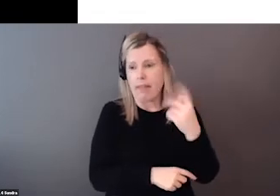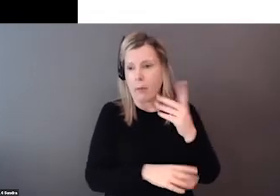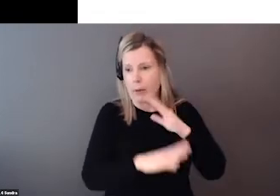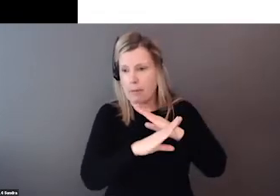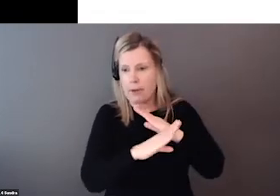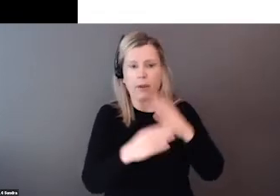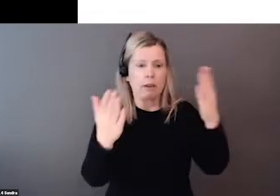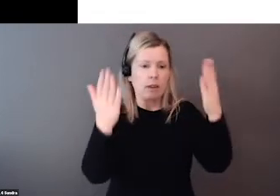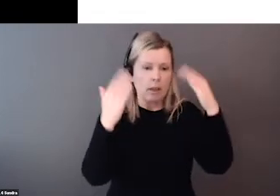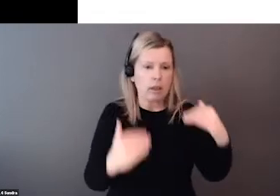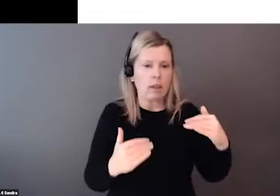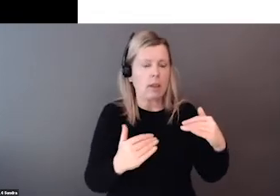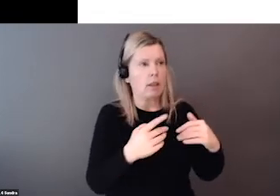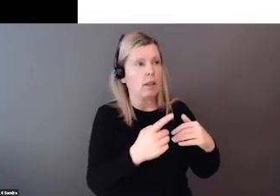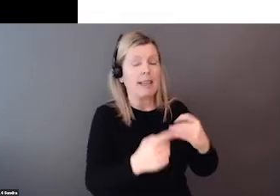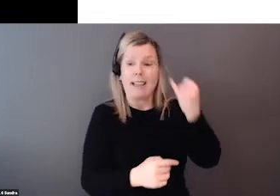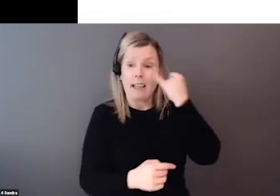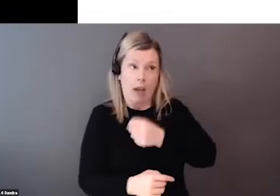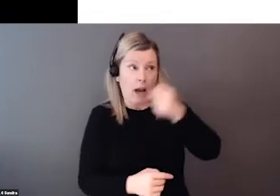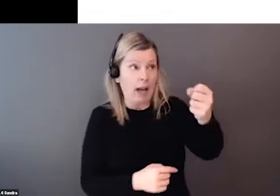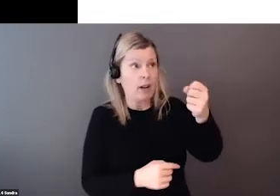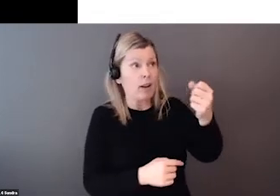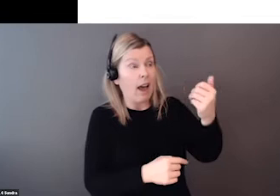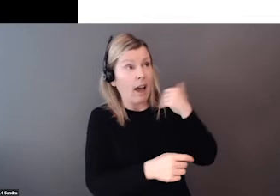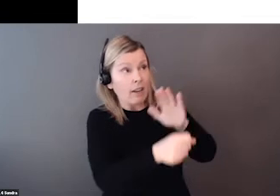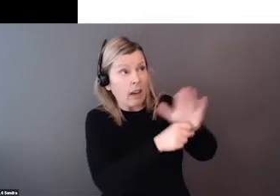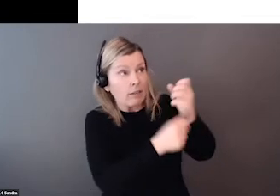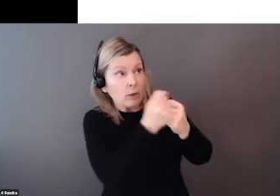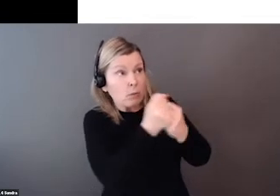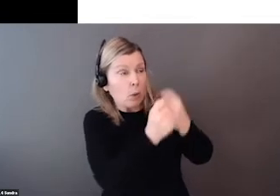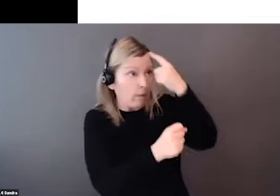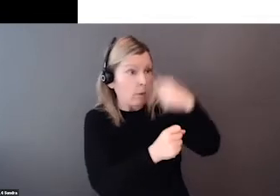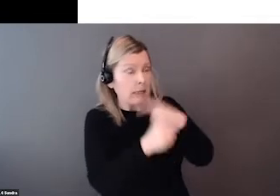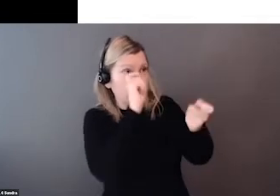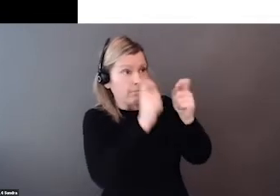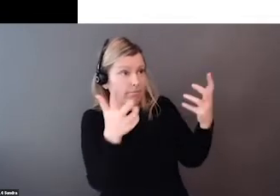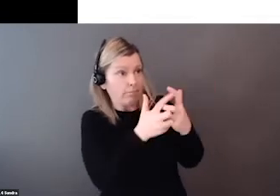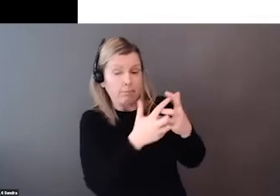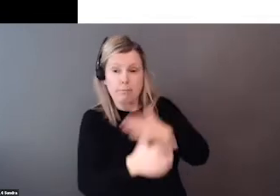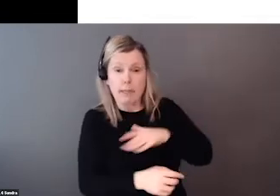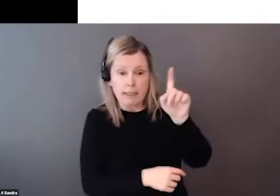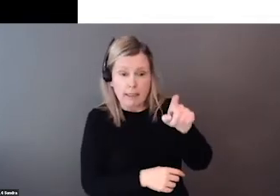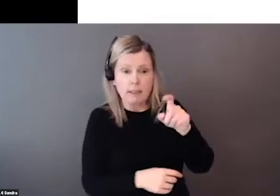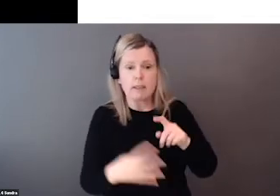An absence of supportive policies, which are adaptive to new working realities, as well as a continued perceptions